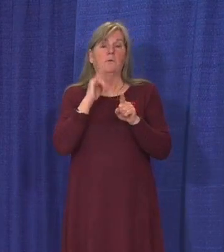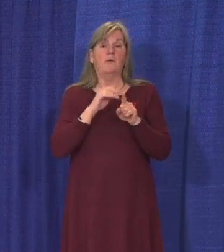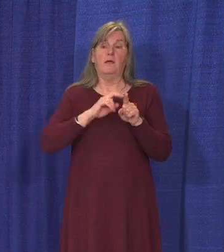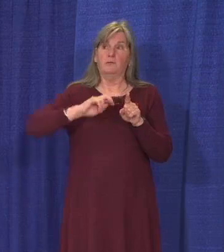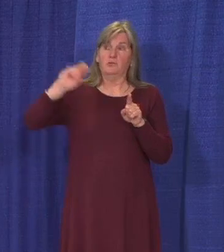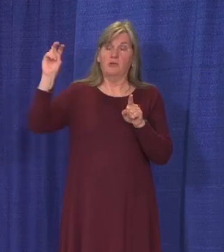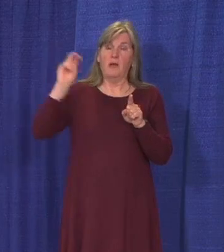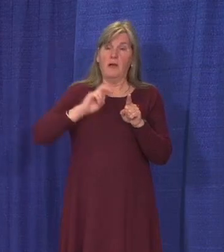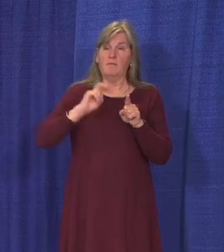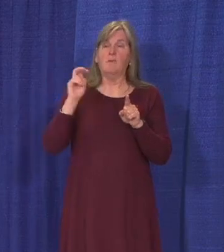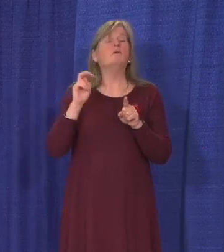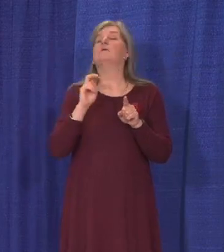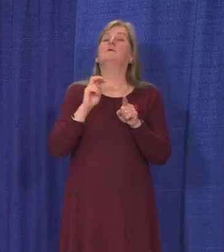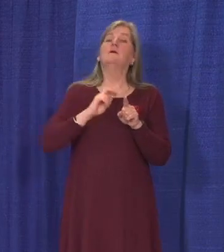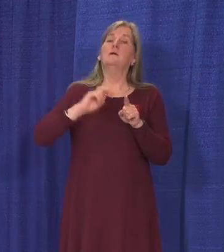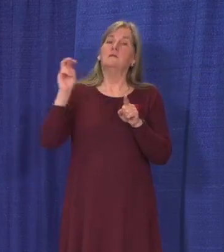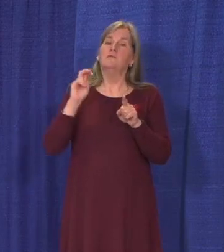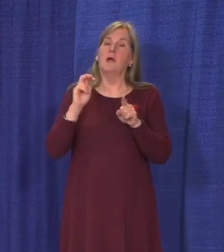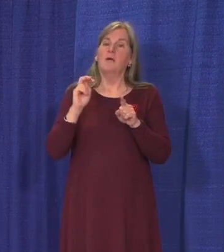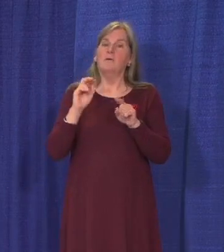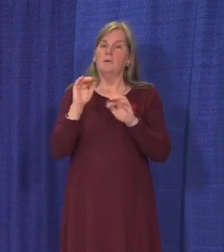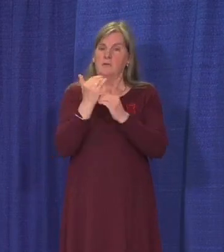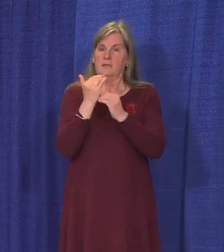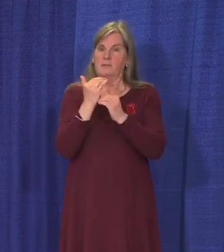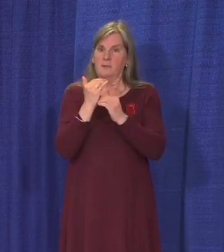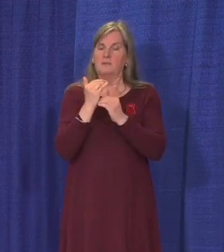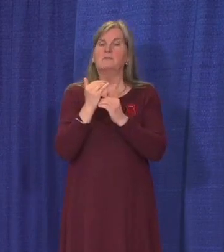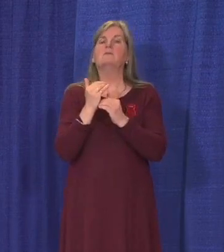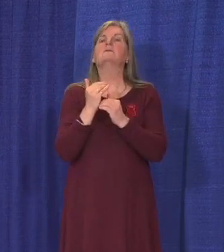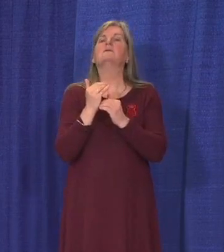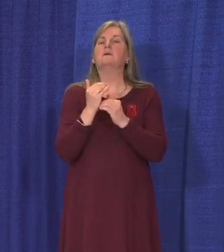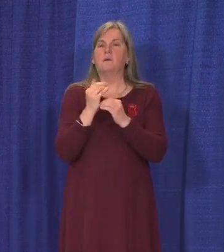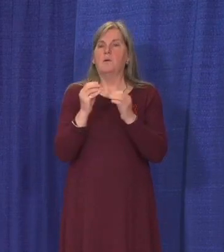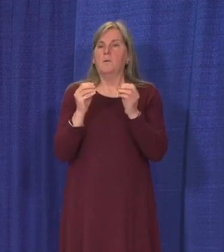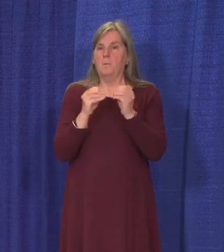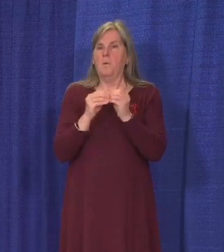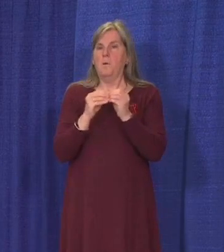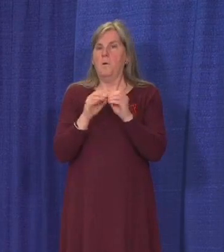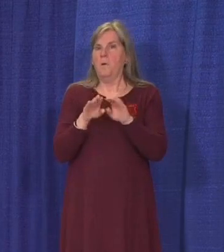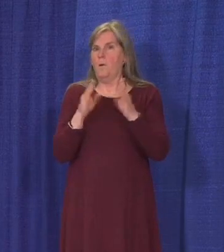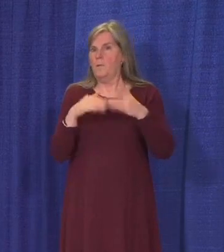key part in reducing possible transmission.